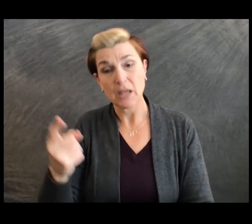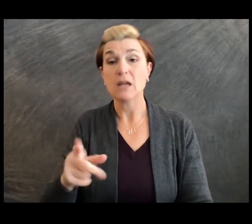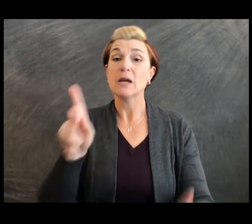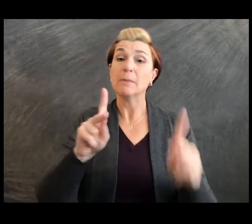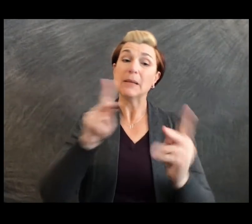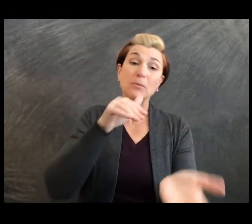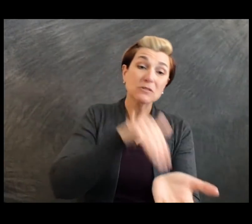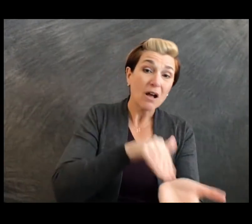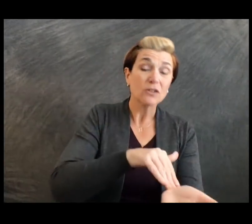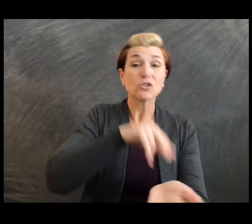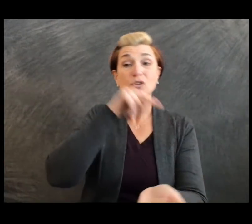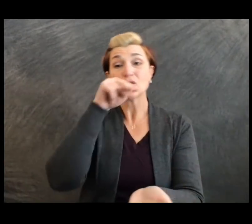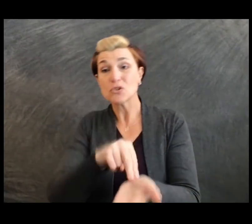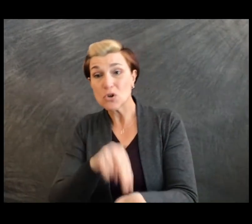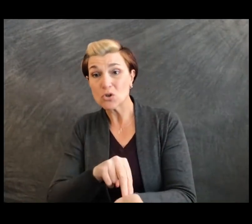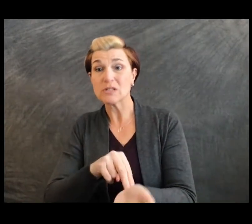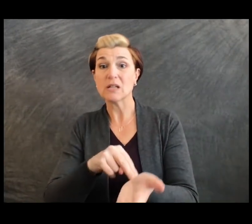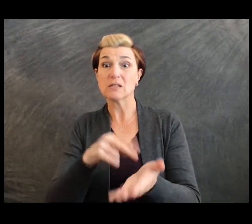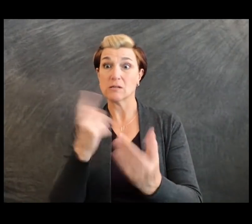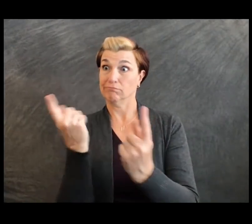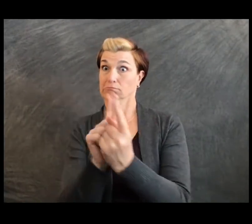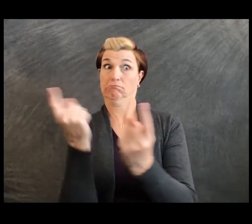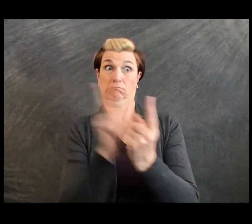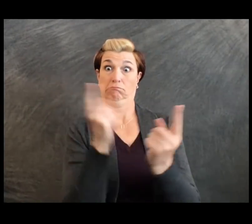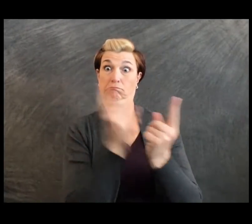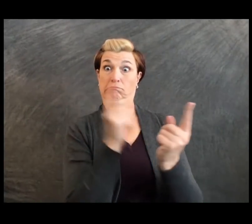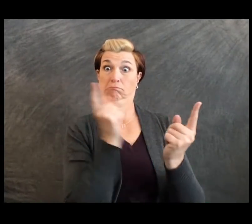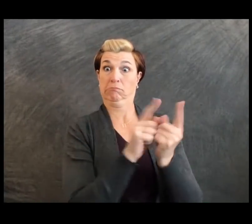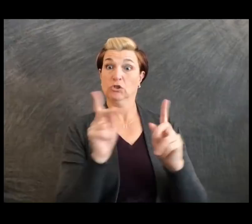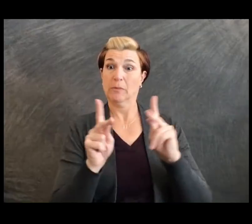that they are not going to spread to those who may be seriously ill